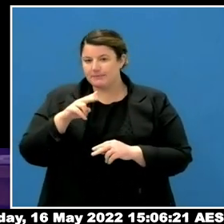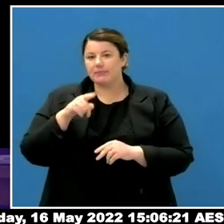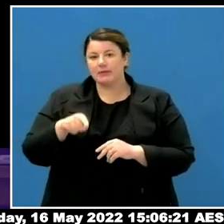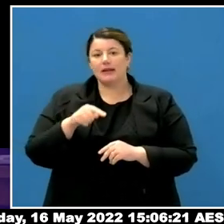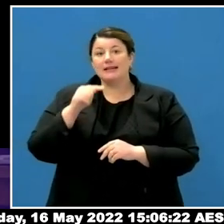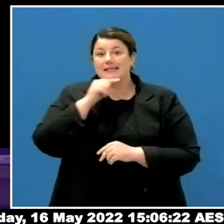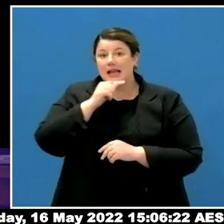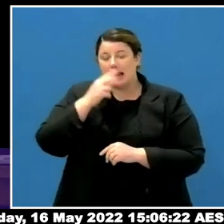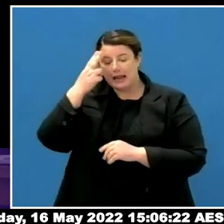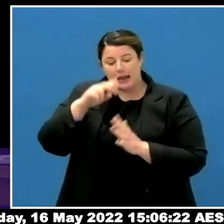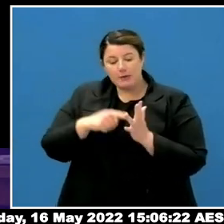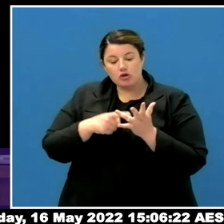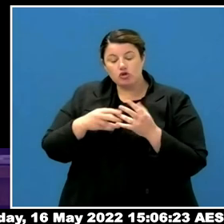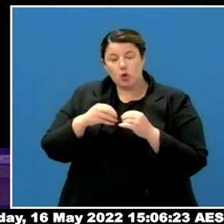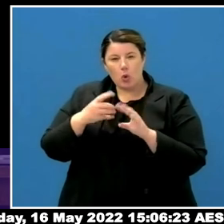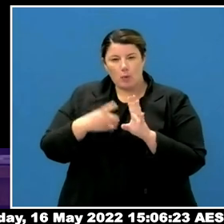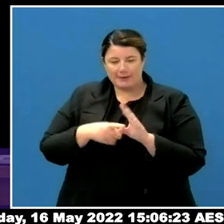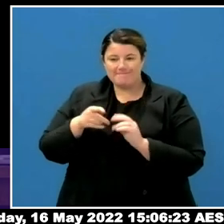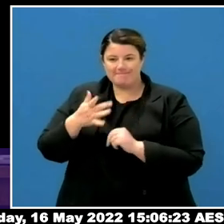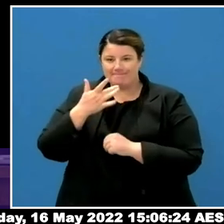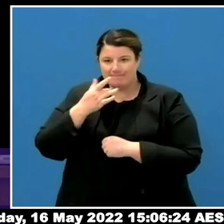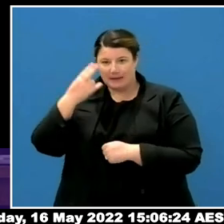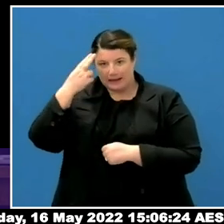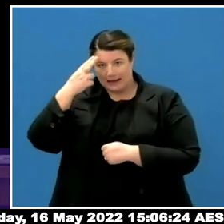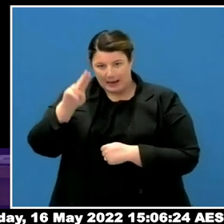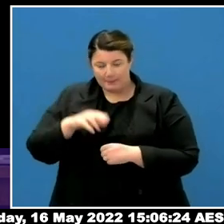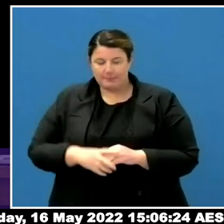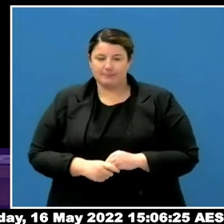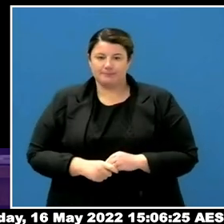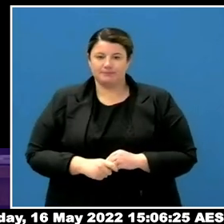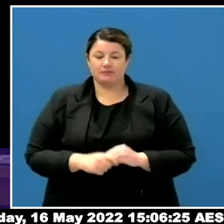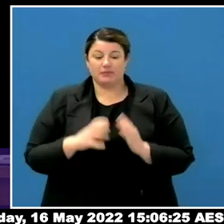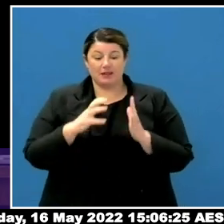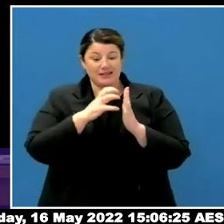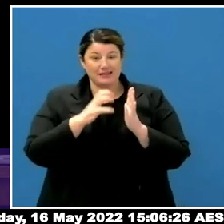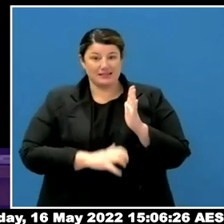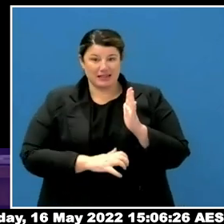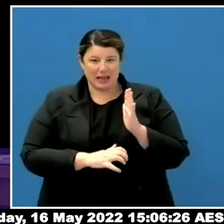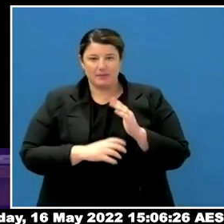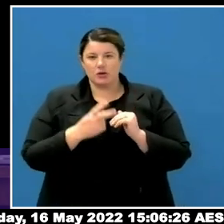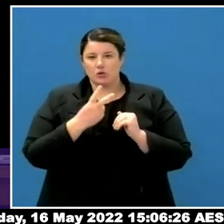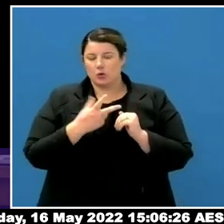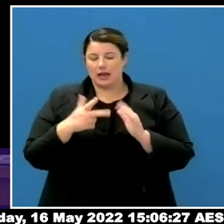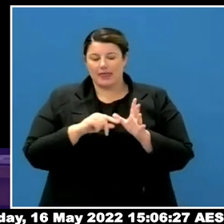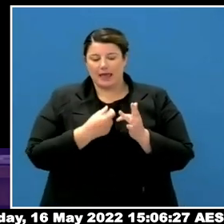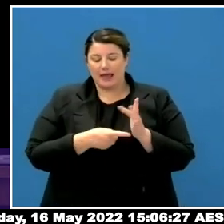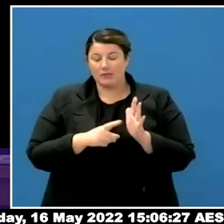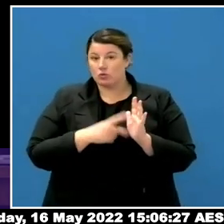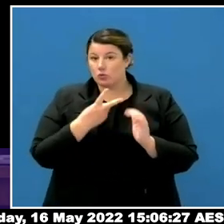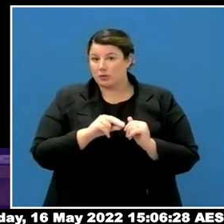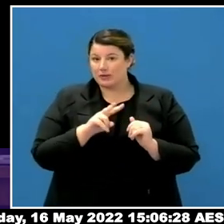Suzie has signed a statement at hearing bundle A, tab 26.